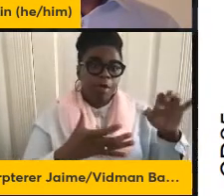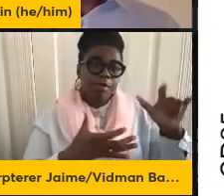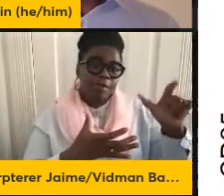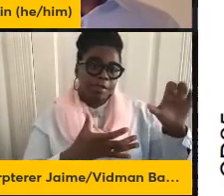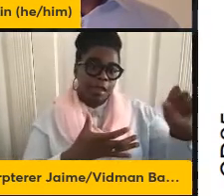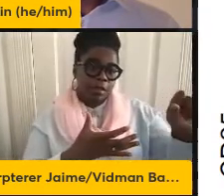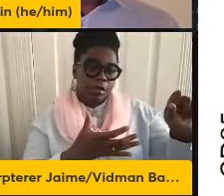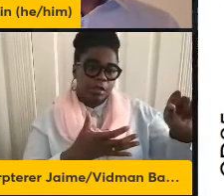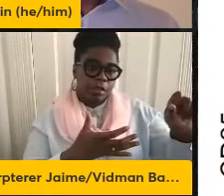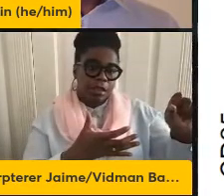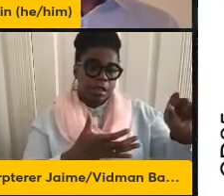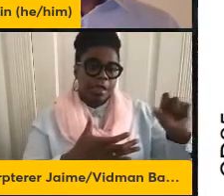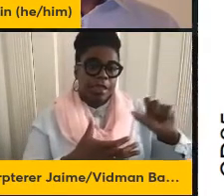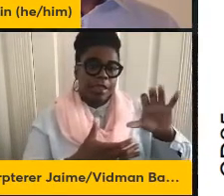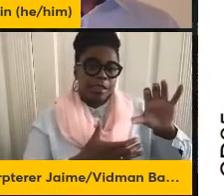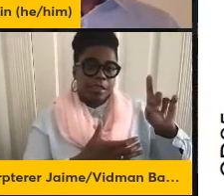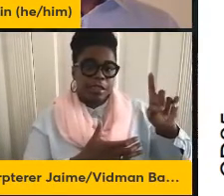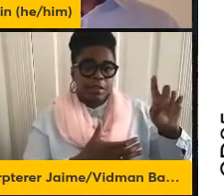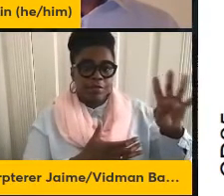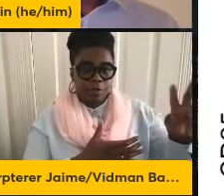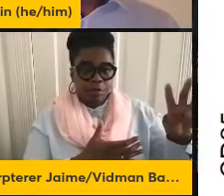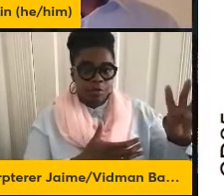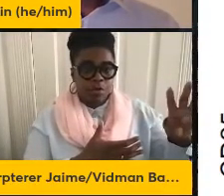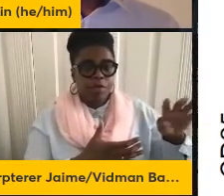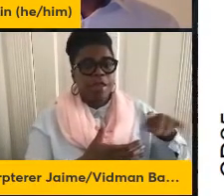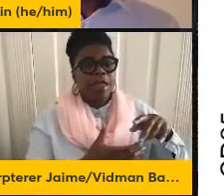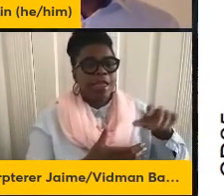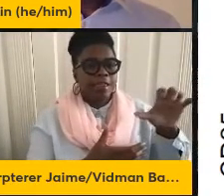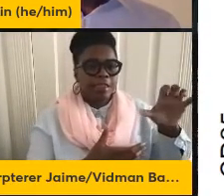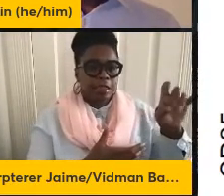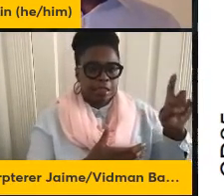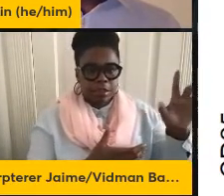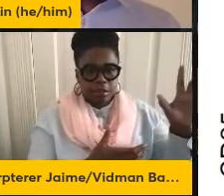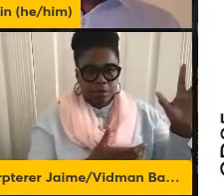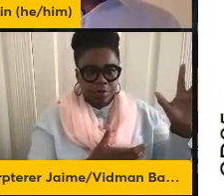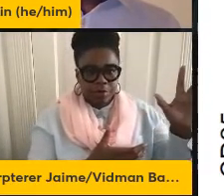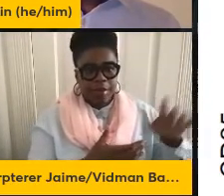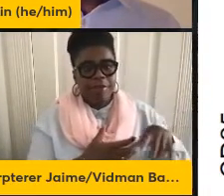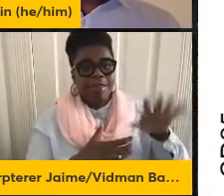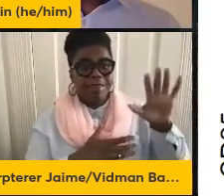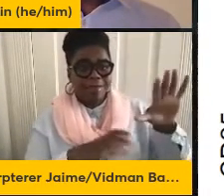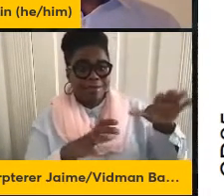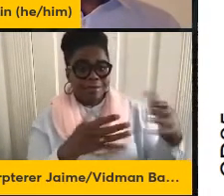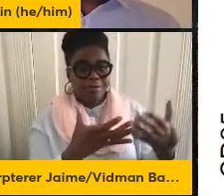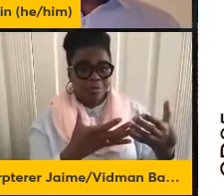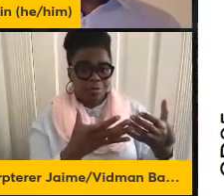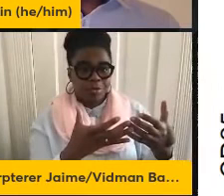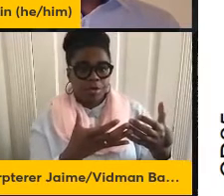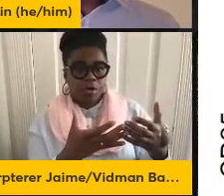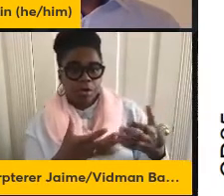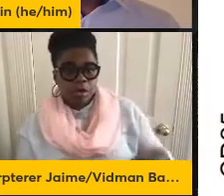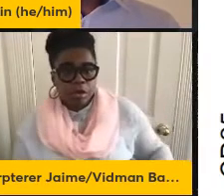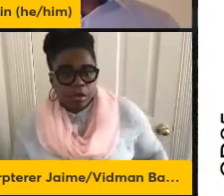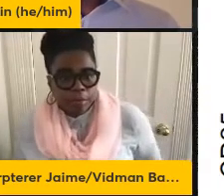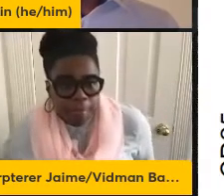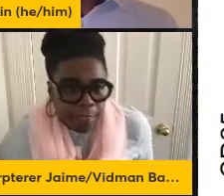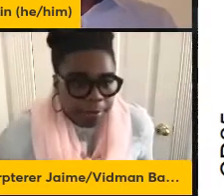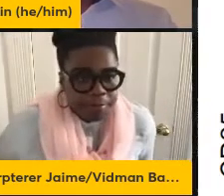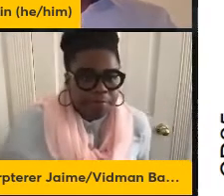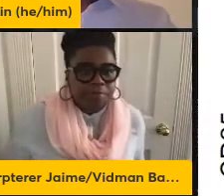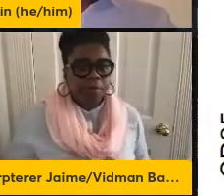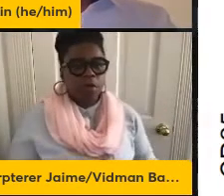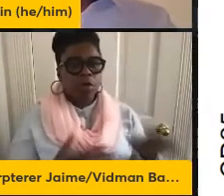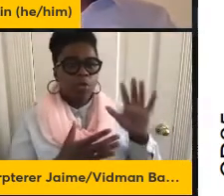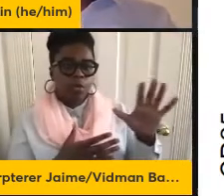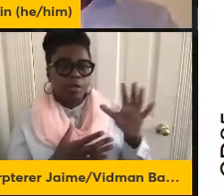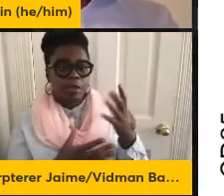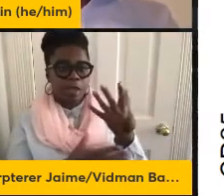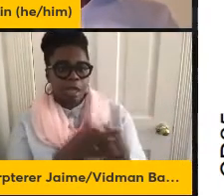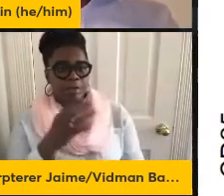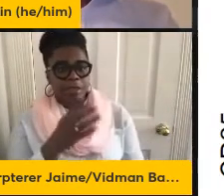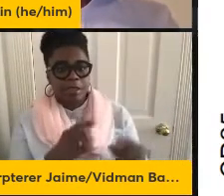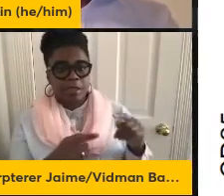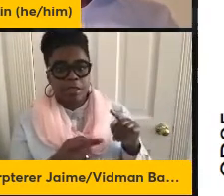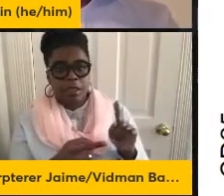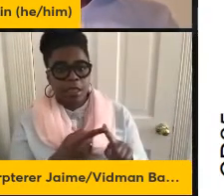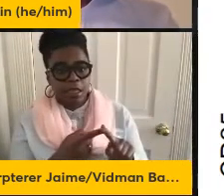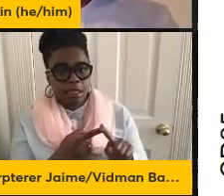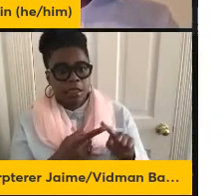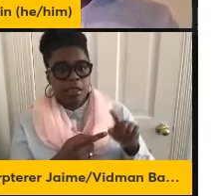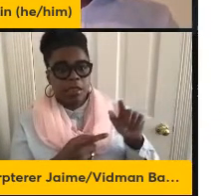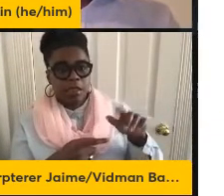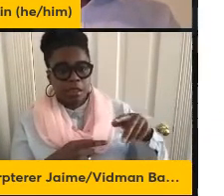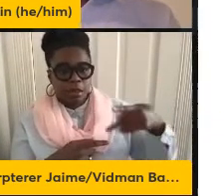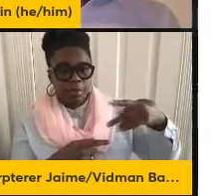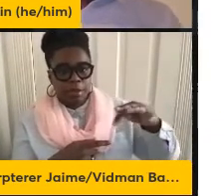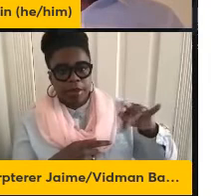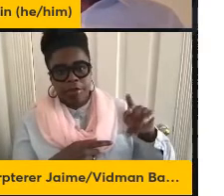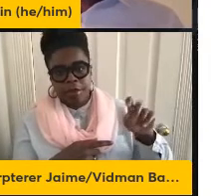the expression of CD four while expressing CD 25 This population was absent in pancreatic as well as peripheral lymphoid. So, we